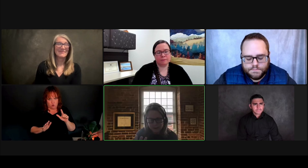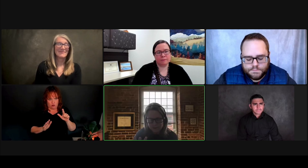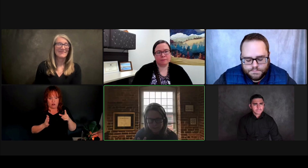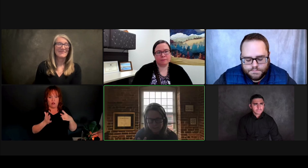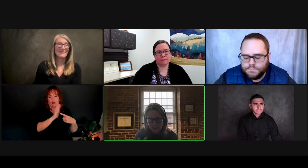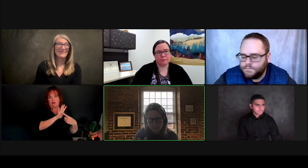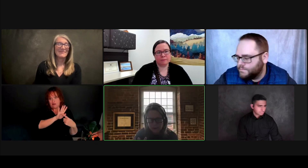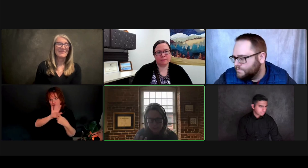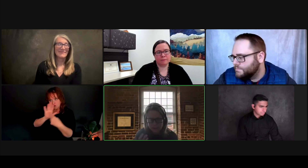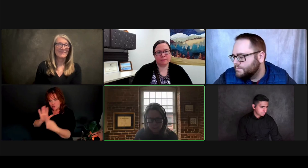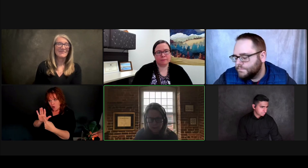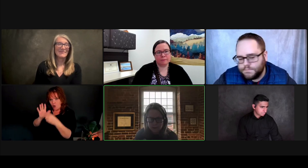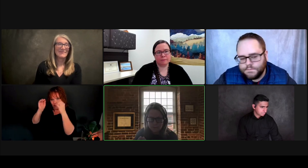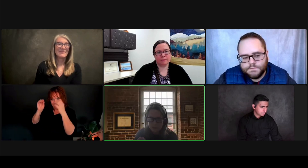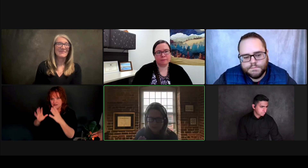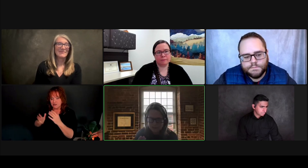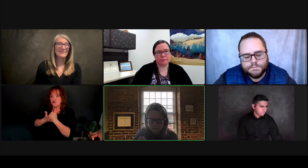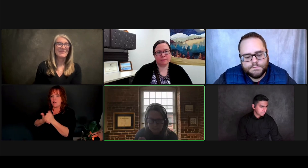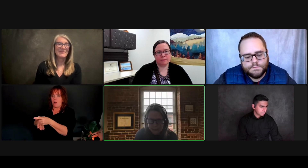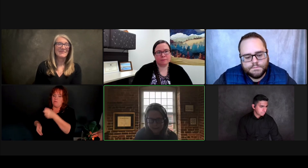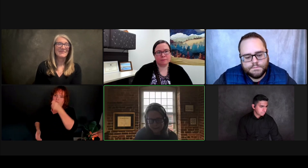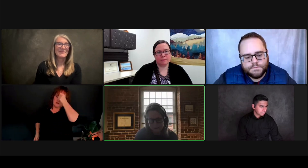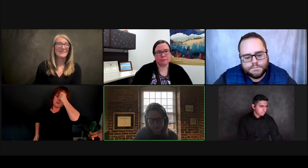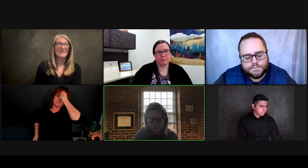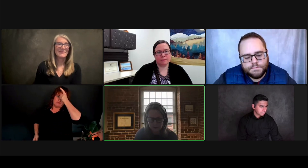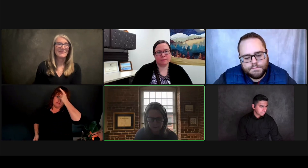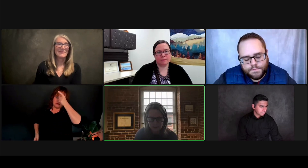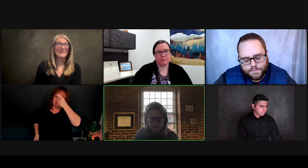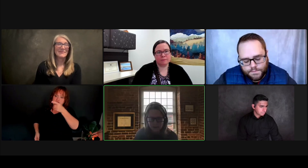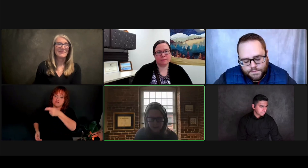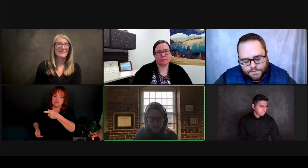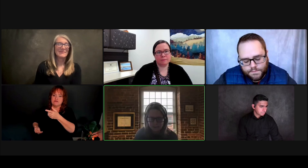not maybe in person but meet another individual